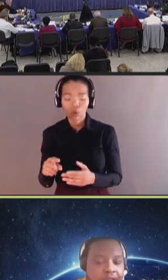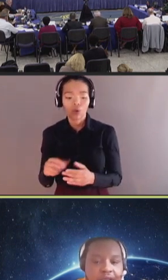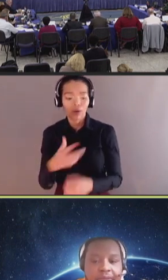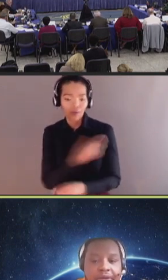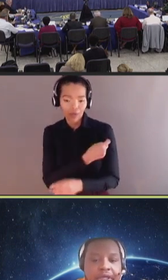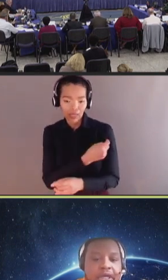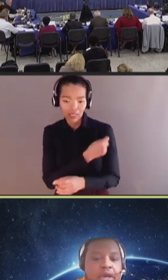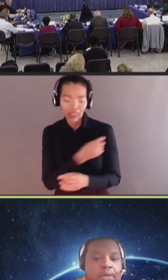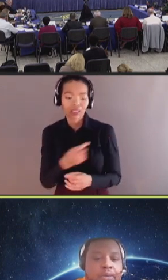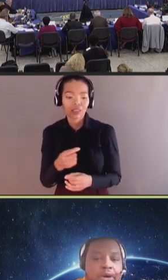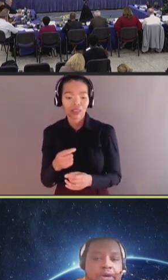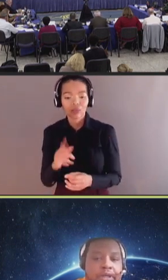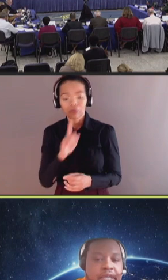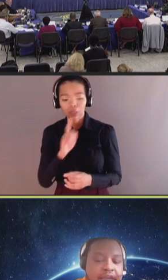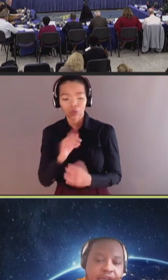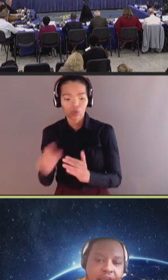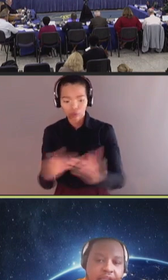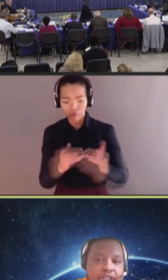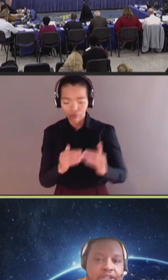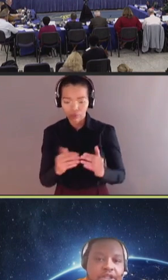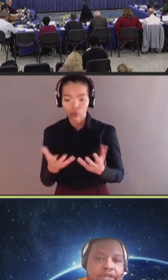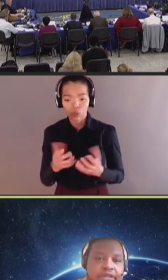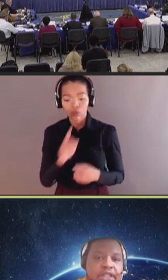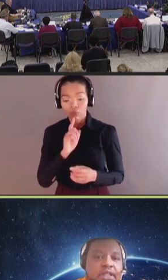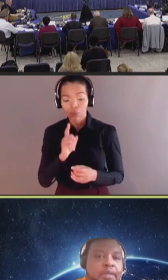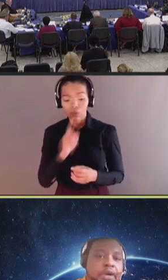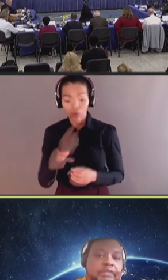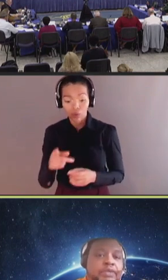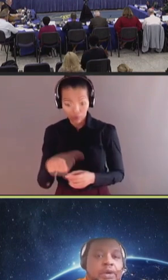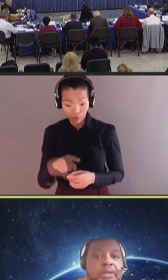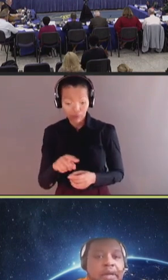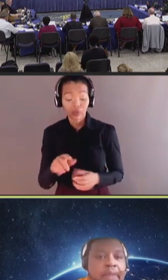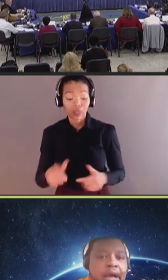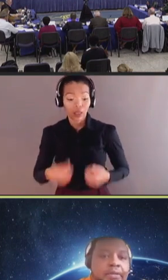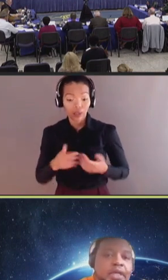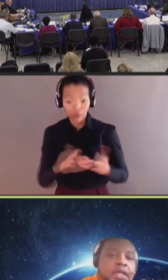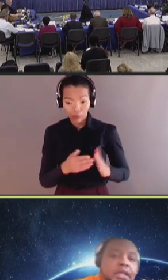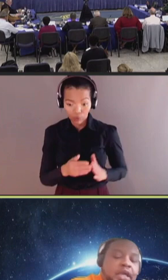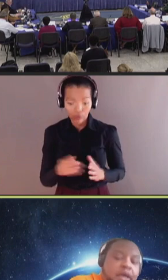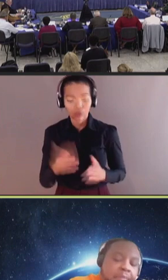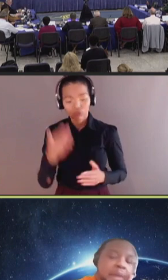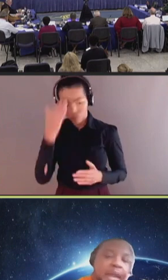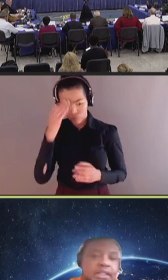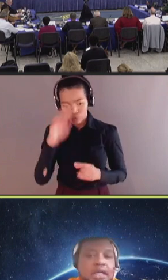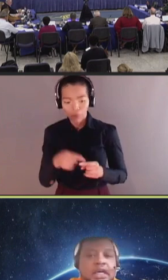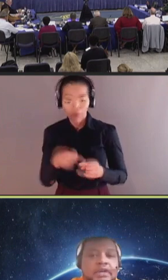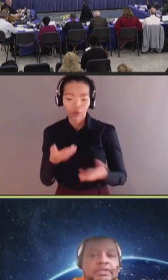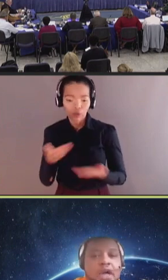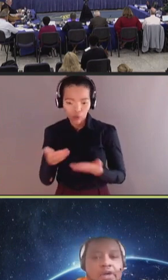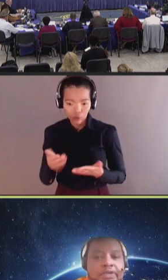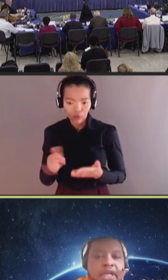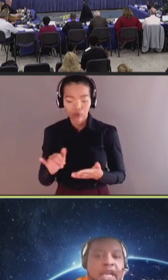in the community were navigated to services. They were informed about the impacts of COVID